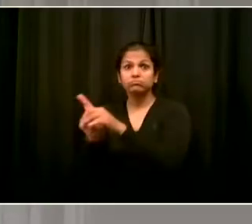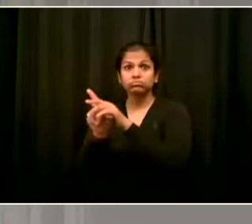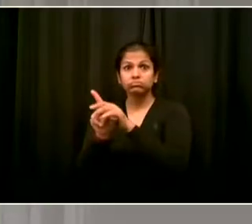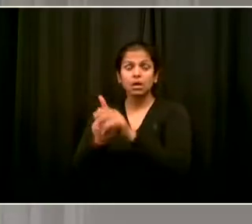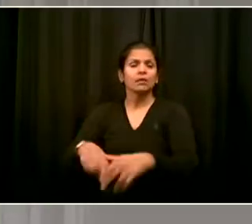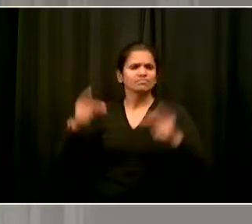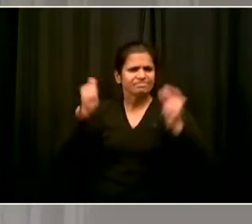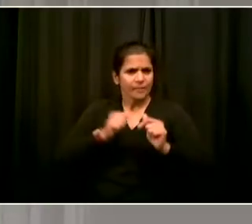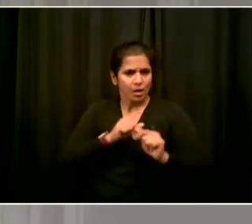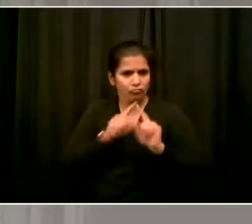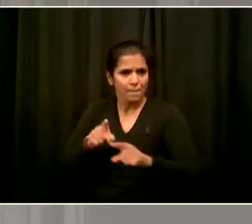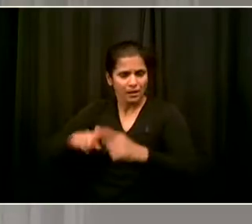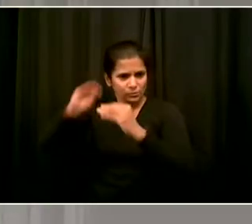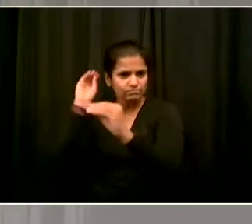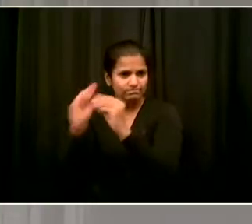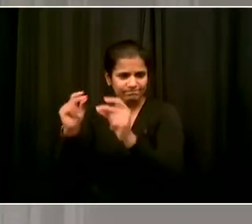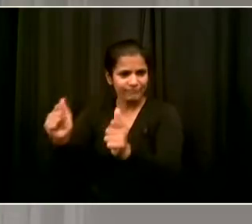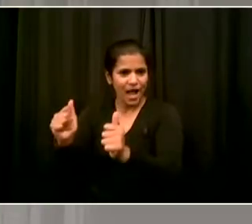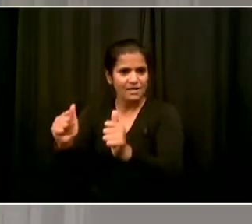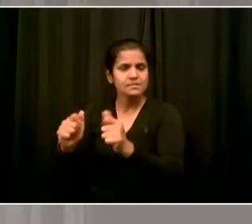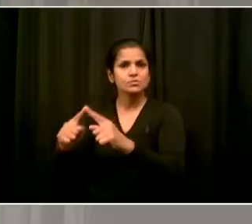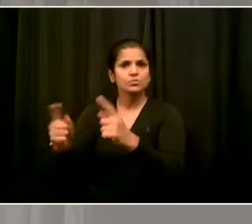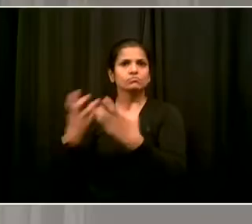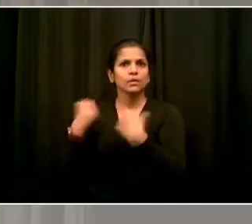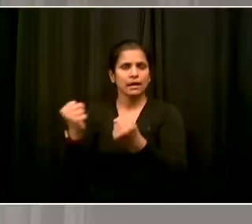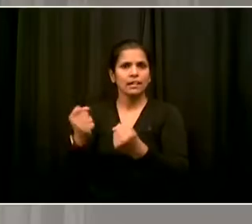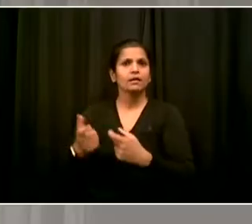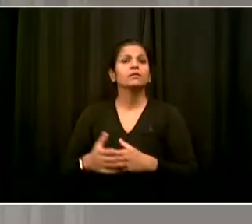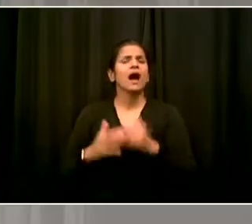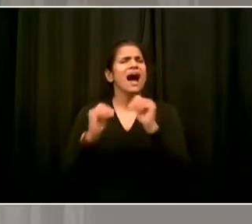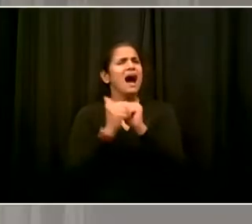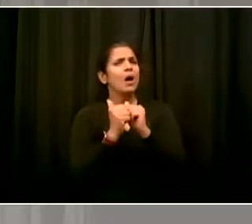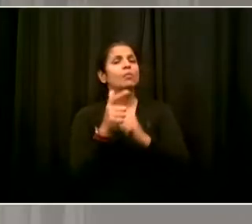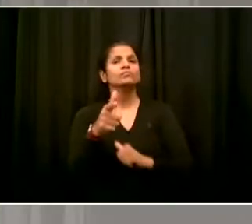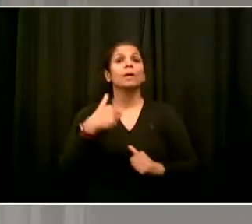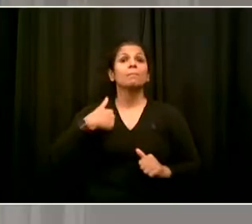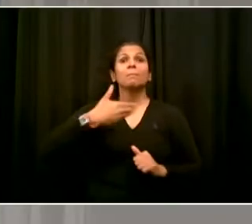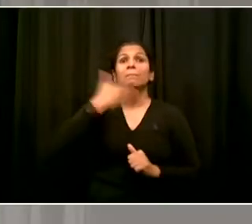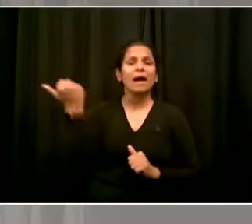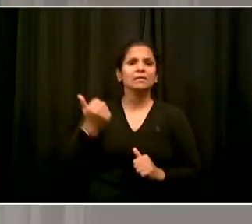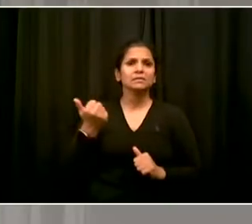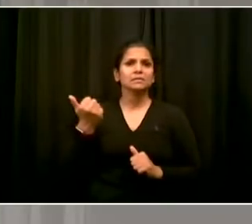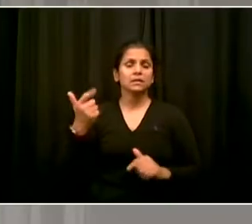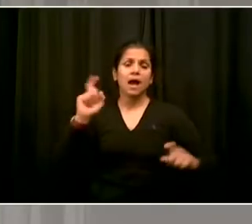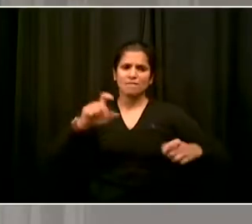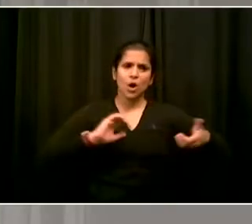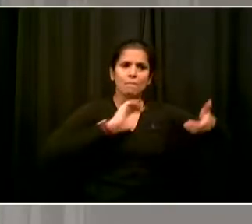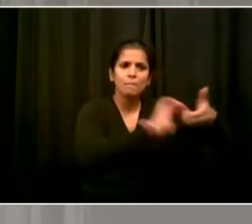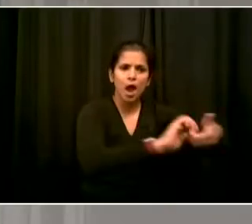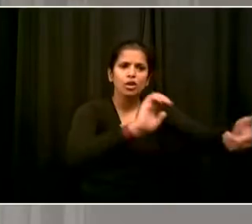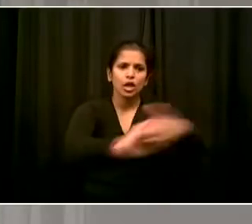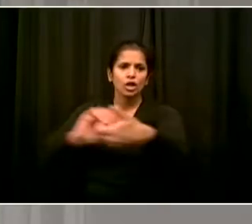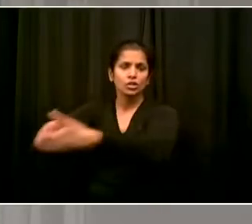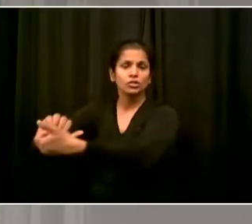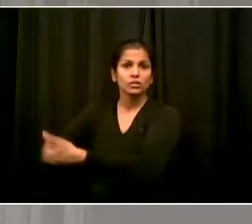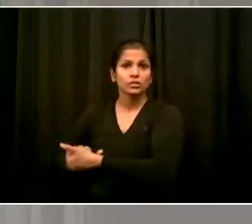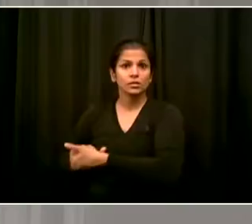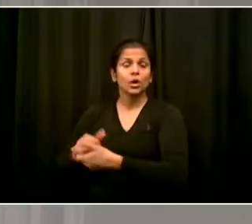NEW YORK CITY HAD TO FIGIGHT ITS WAY BACK FROM ONE OF THE WORST COVID OUTBREAKS OF ANY CITY IN THE WORLD.